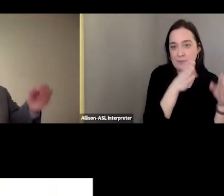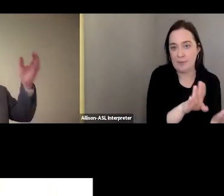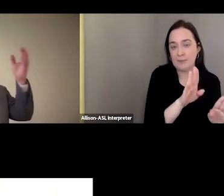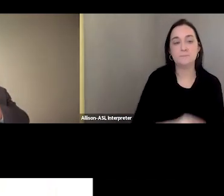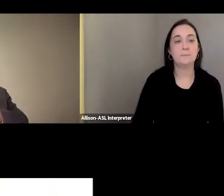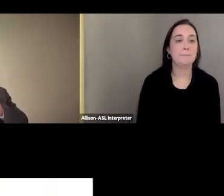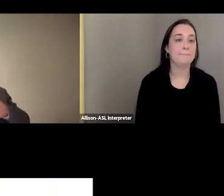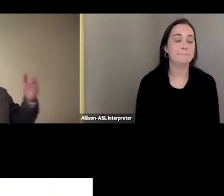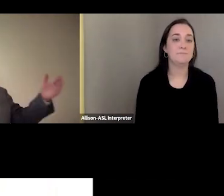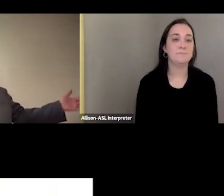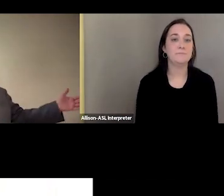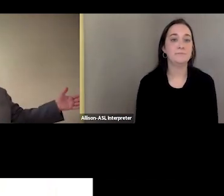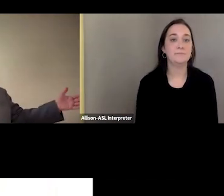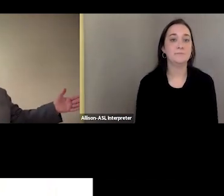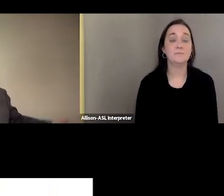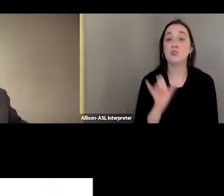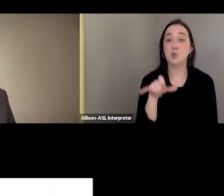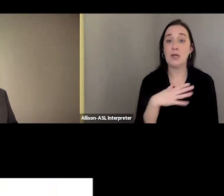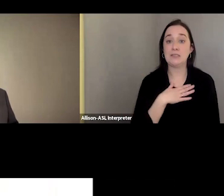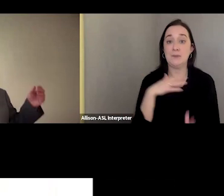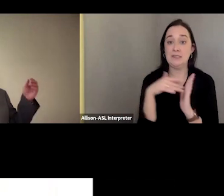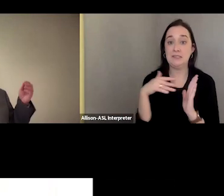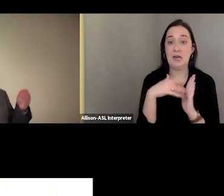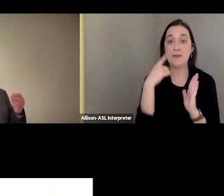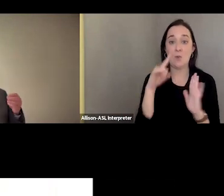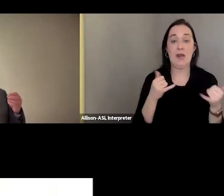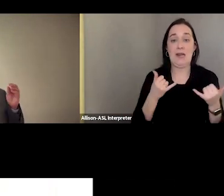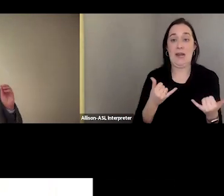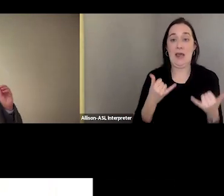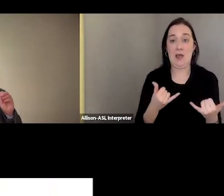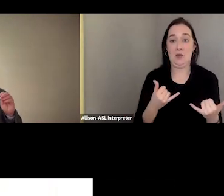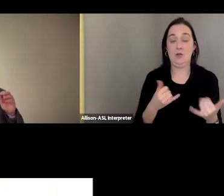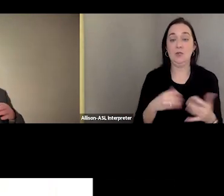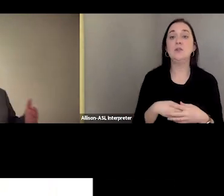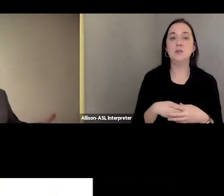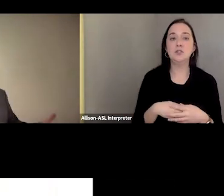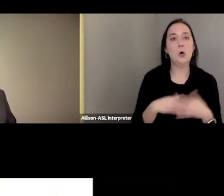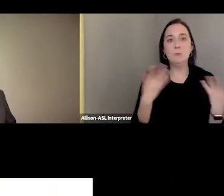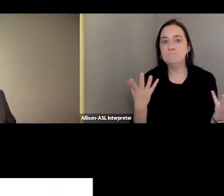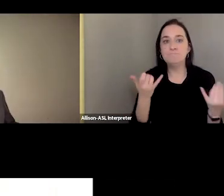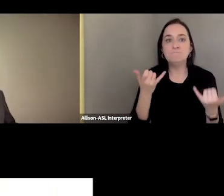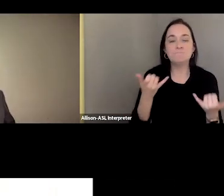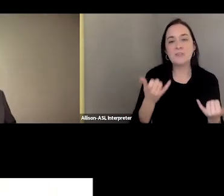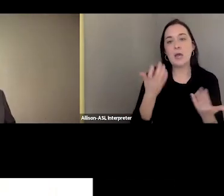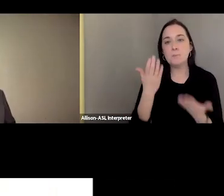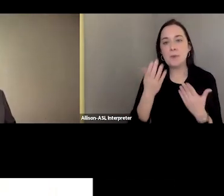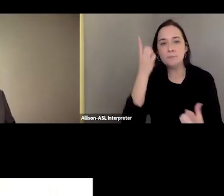So that is the study that I am working on and the paper that I'm currently working on, I'm going to give you, where does this fit in the larger outcome of all of the Habs